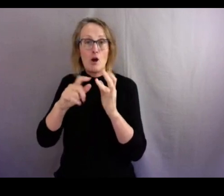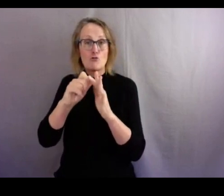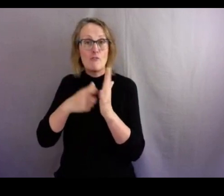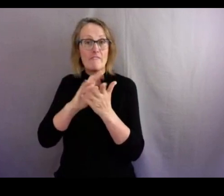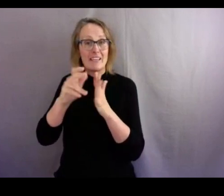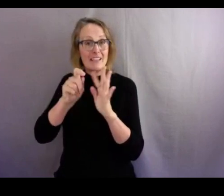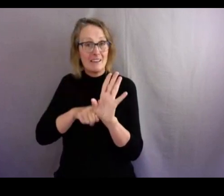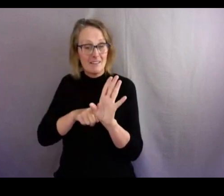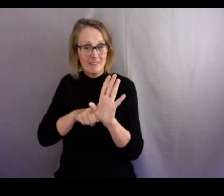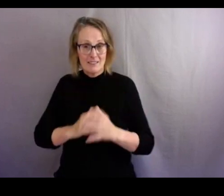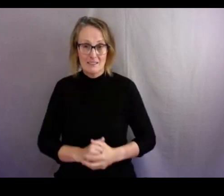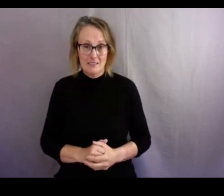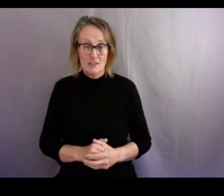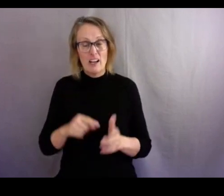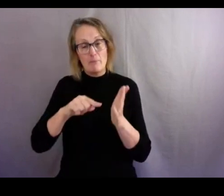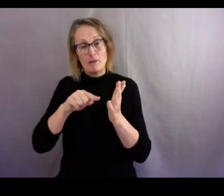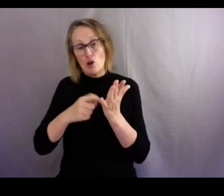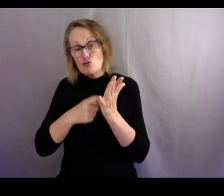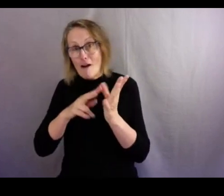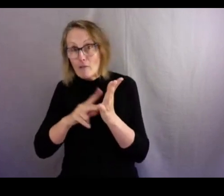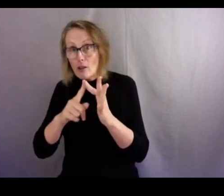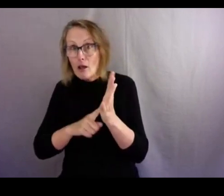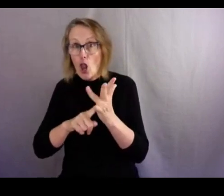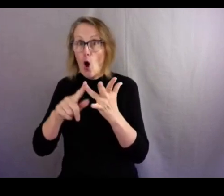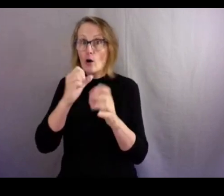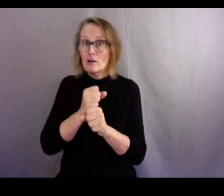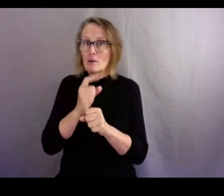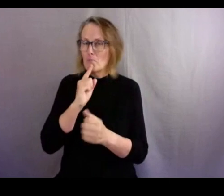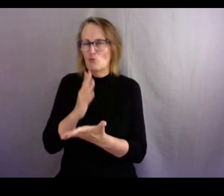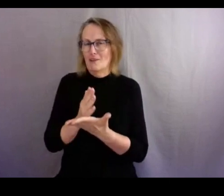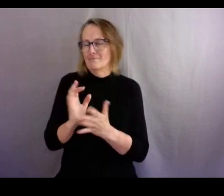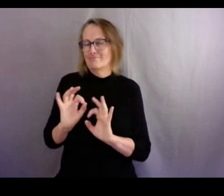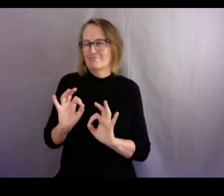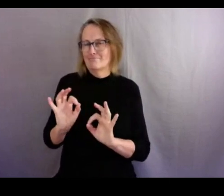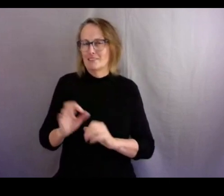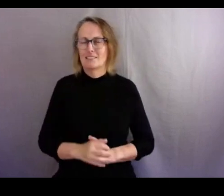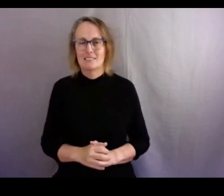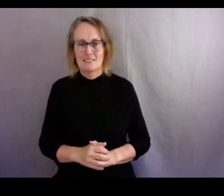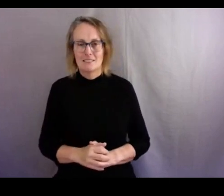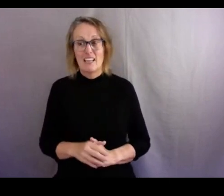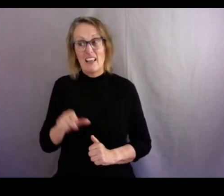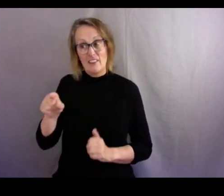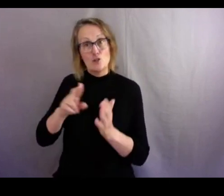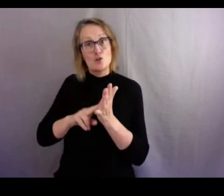not really either of these options. That is what makes this text one of the most fascinating to analyse,